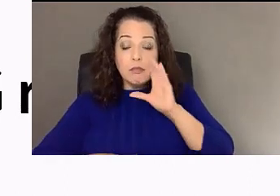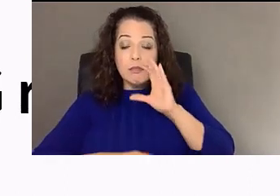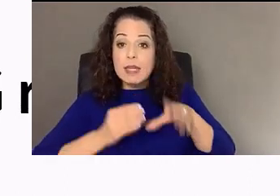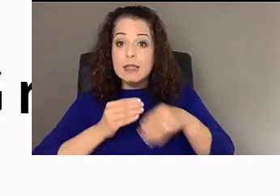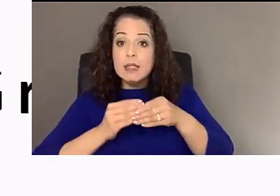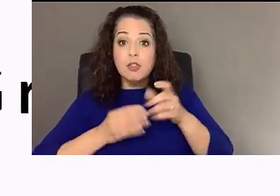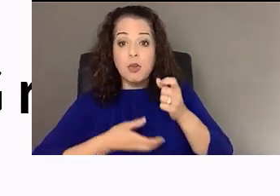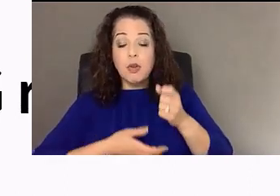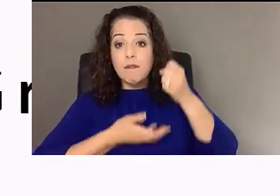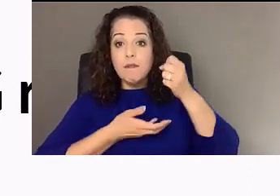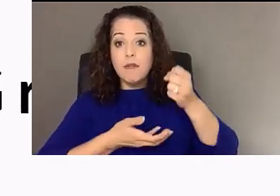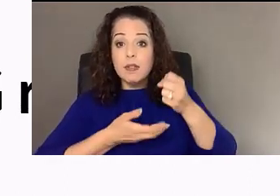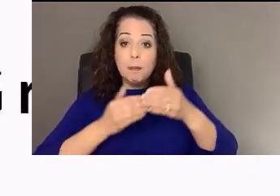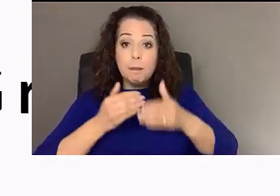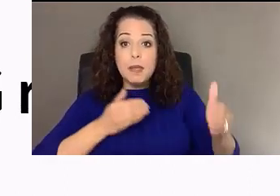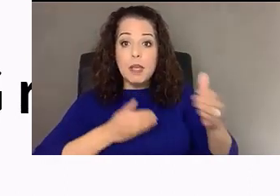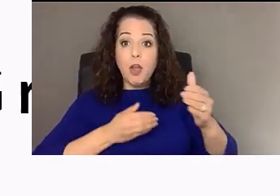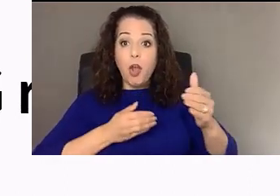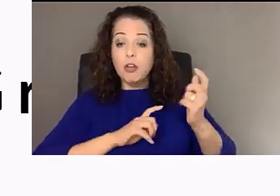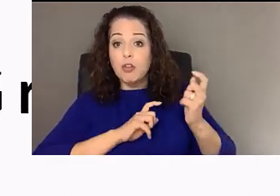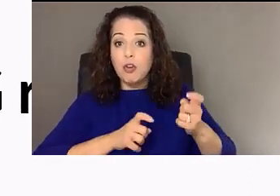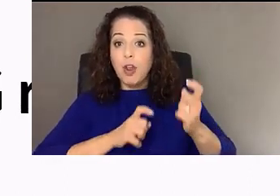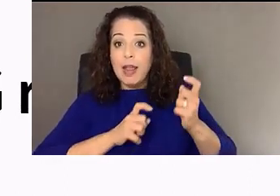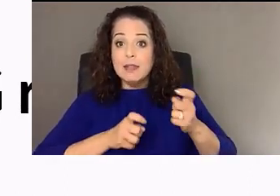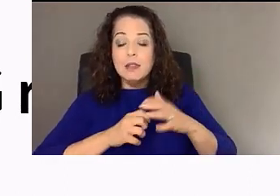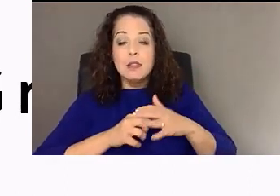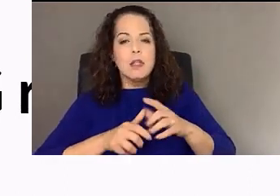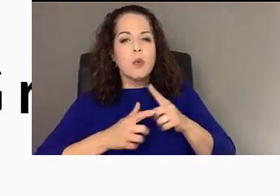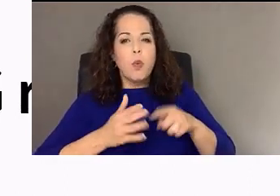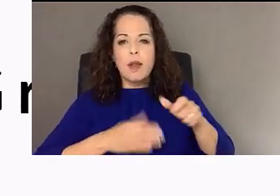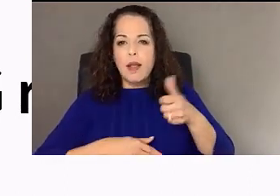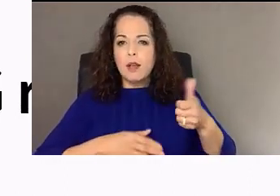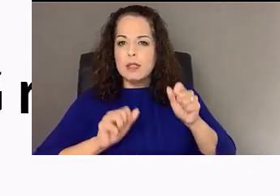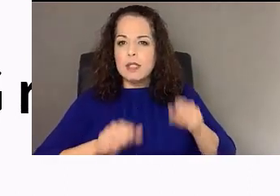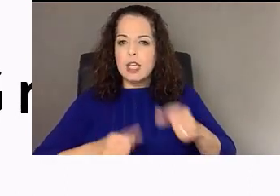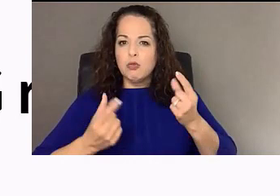So what else can you do to get sustainability in mind?